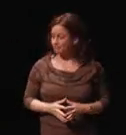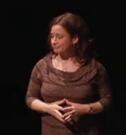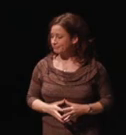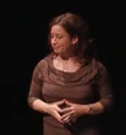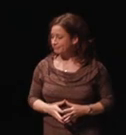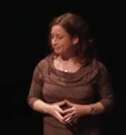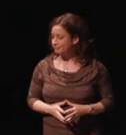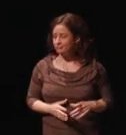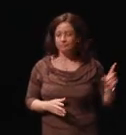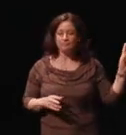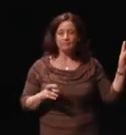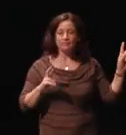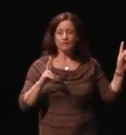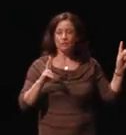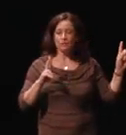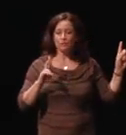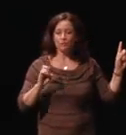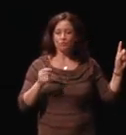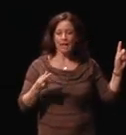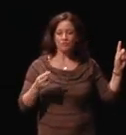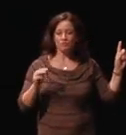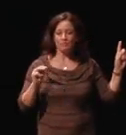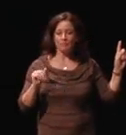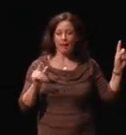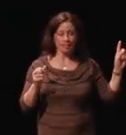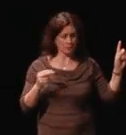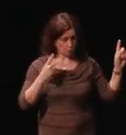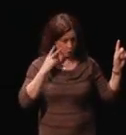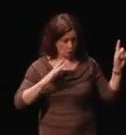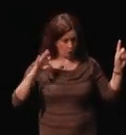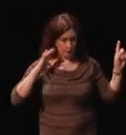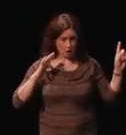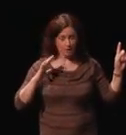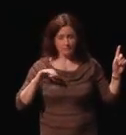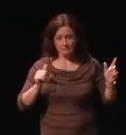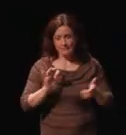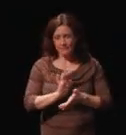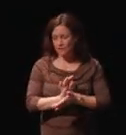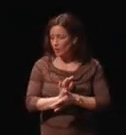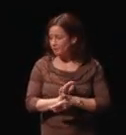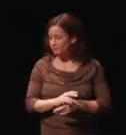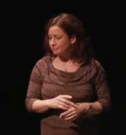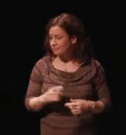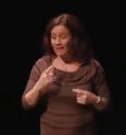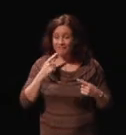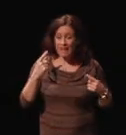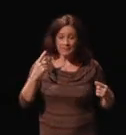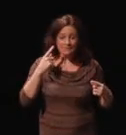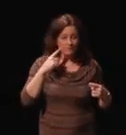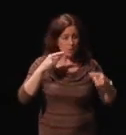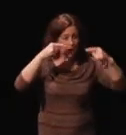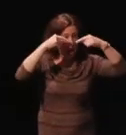This is Rich Maling you saw earlier in the Possum video, known for dancing eyebrows.